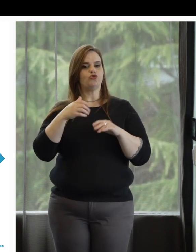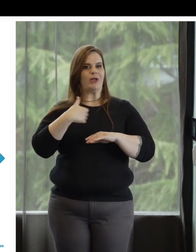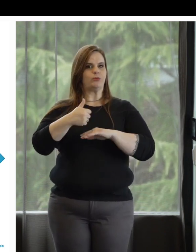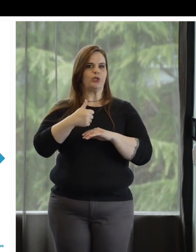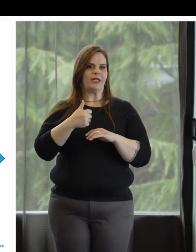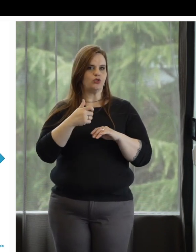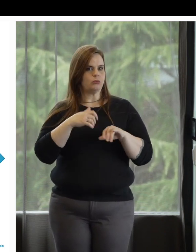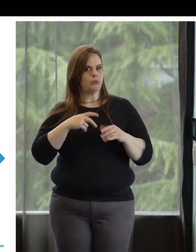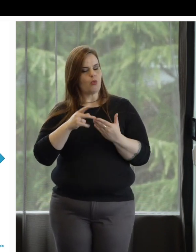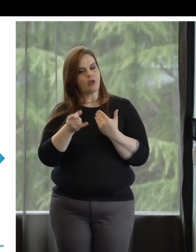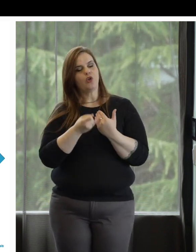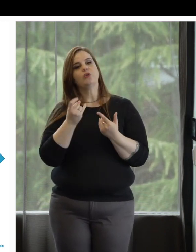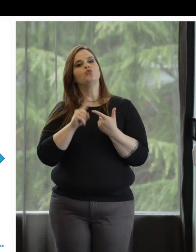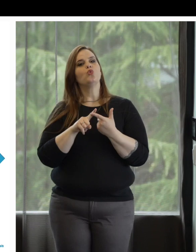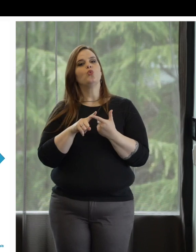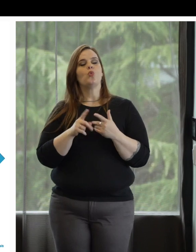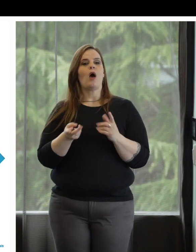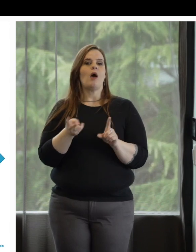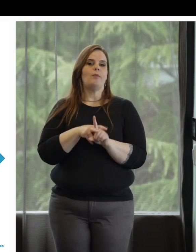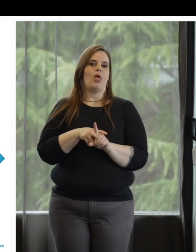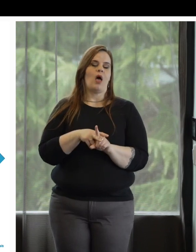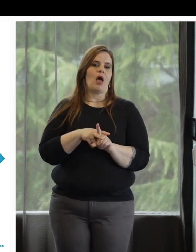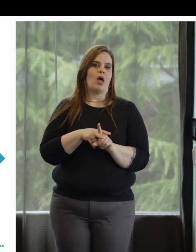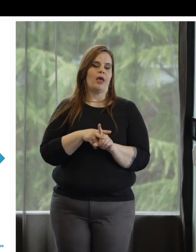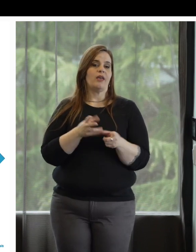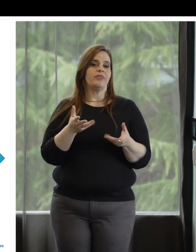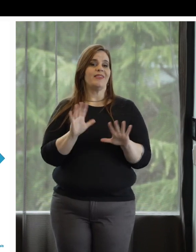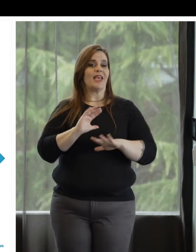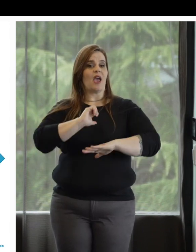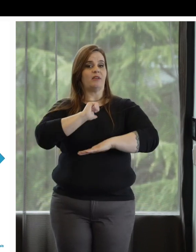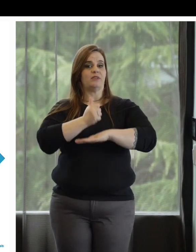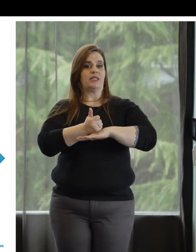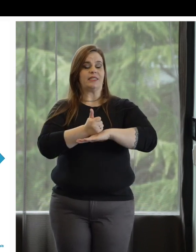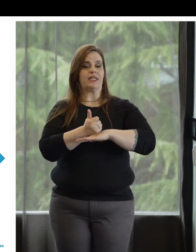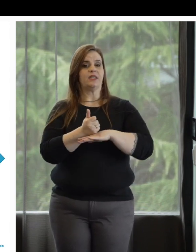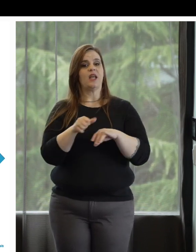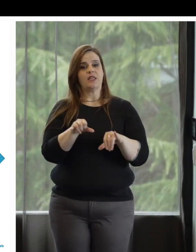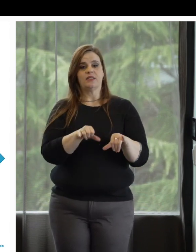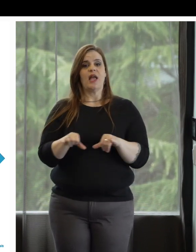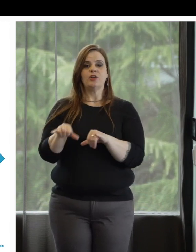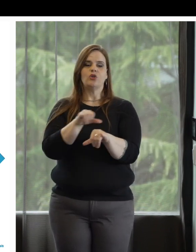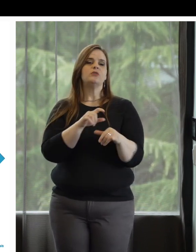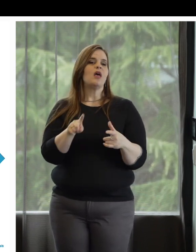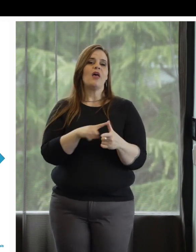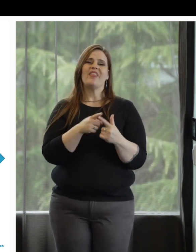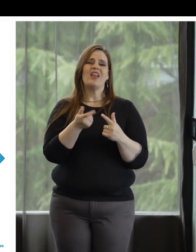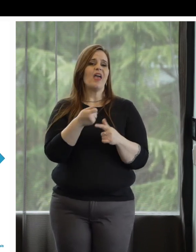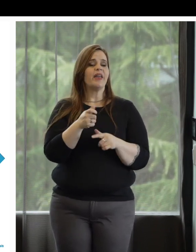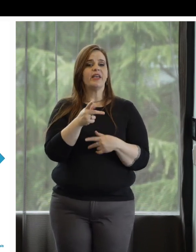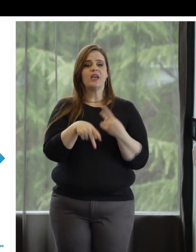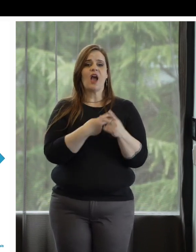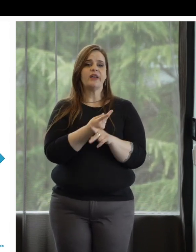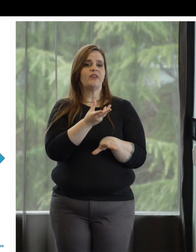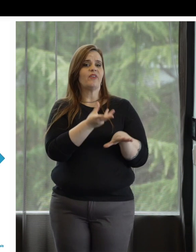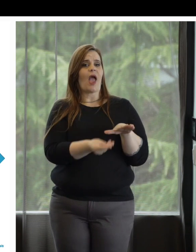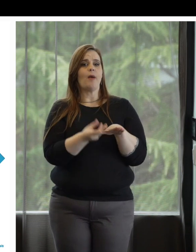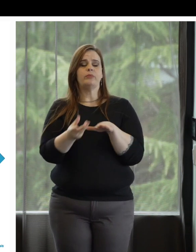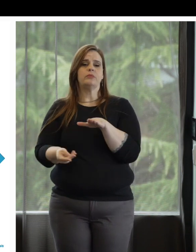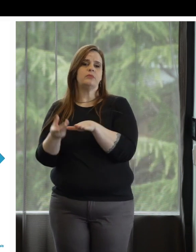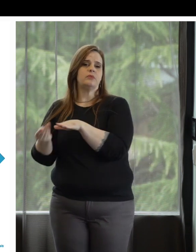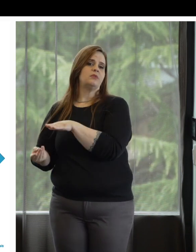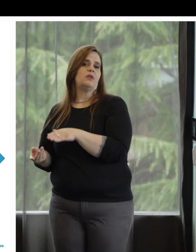the existing standards snf any kind of gaps that may be in